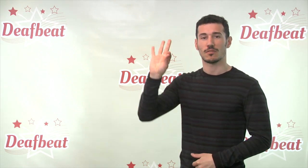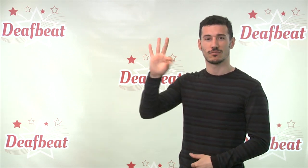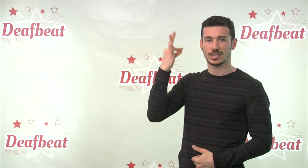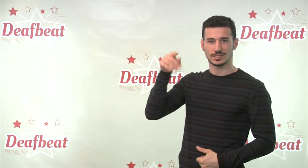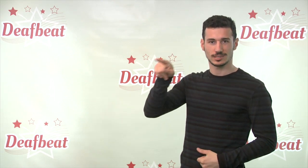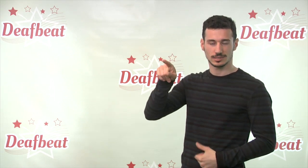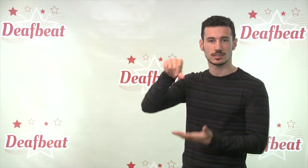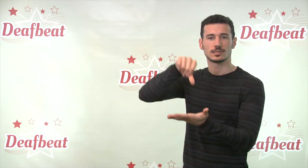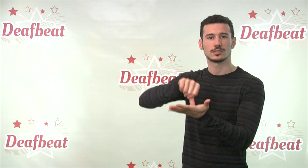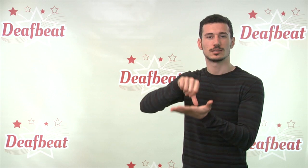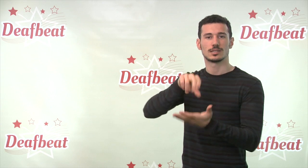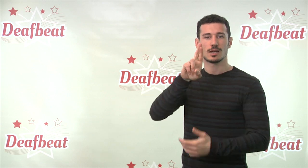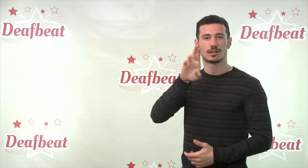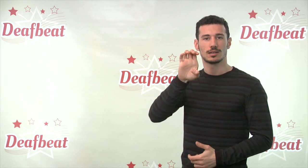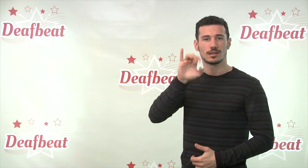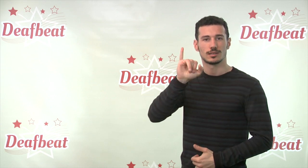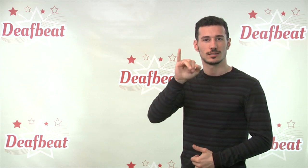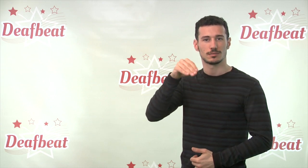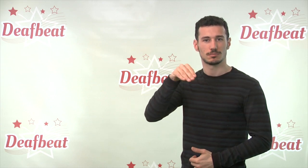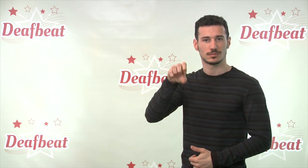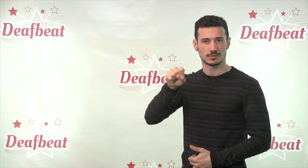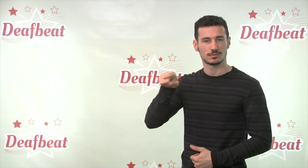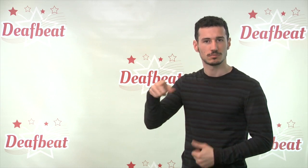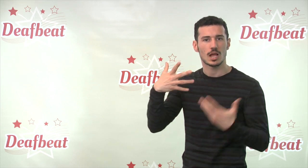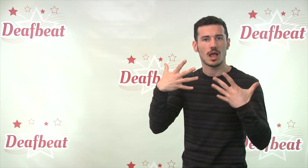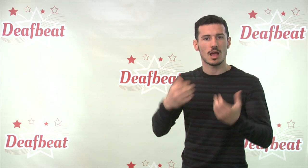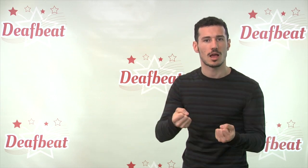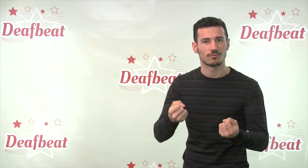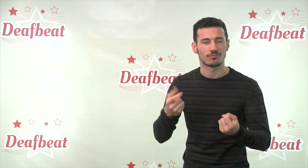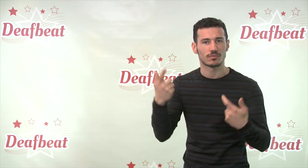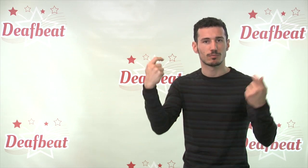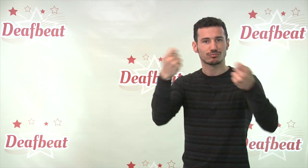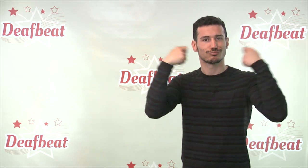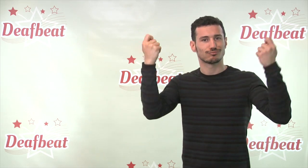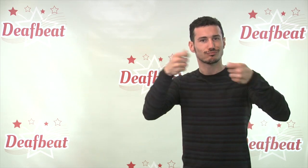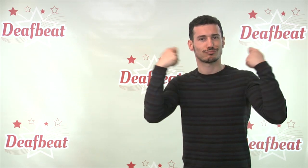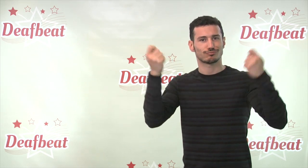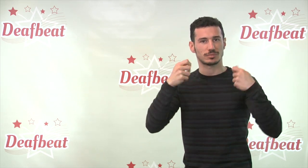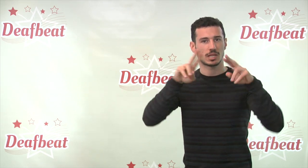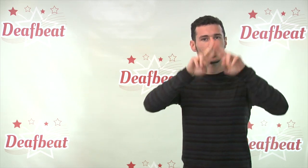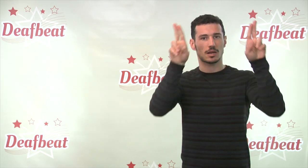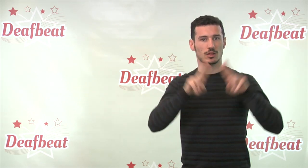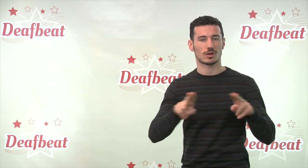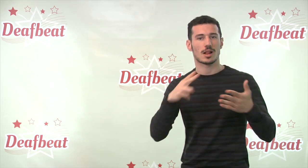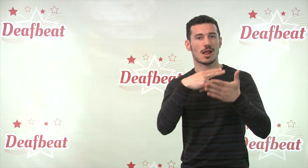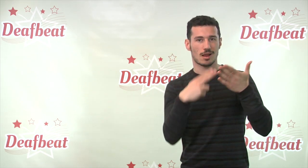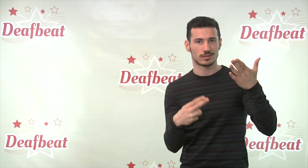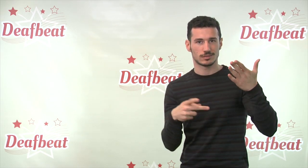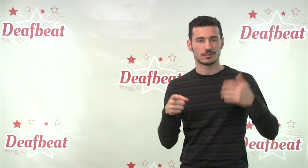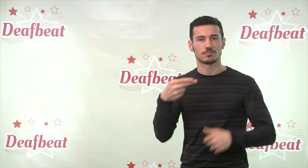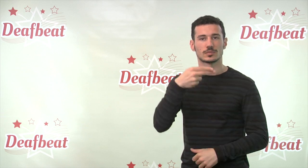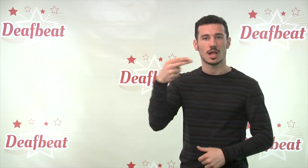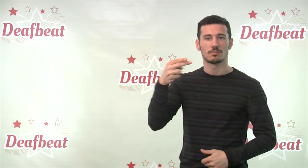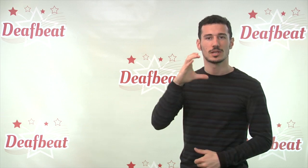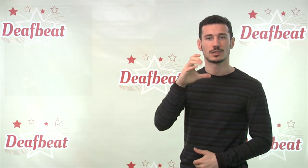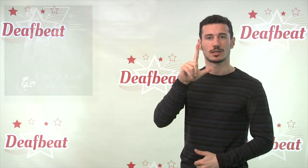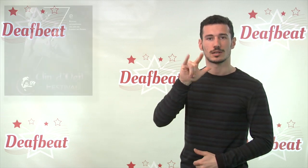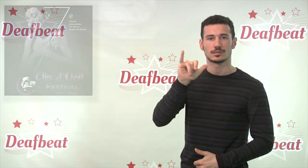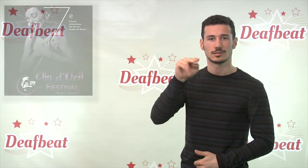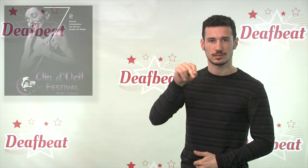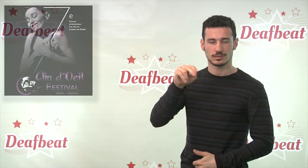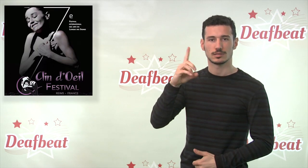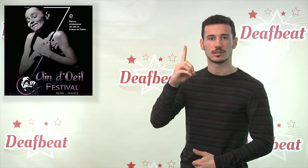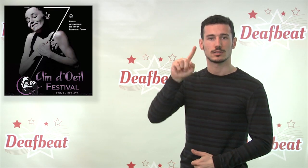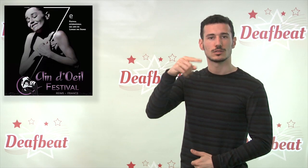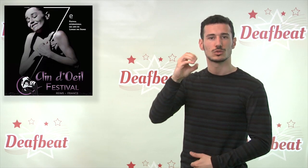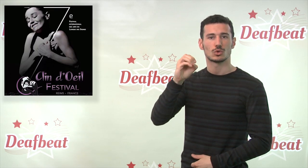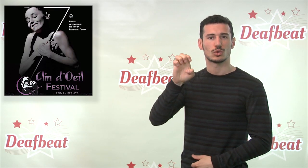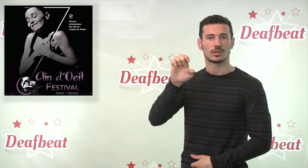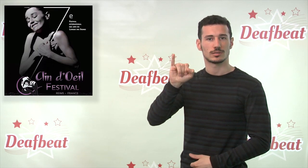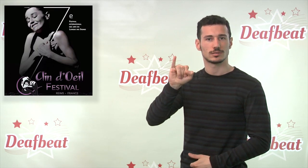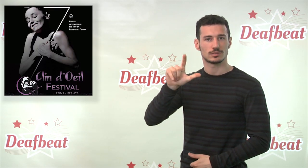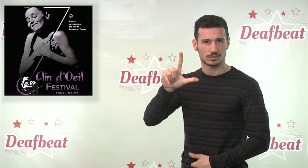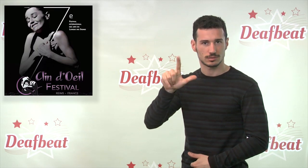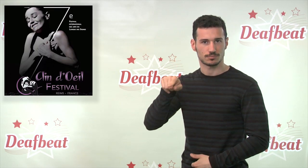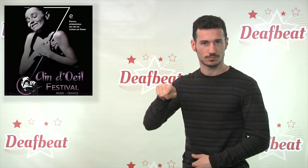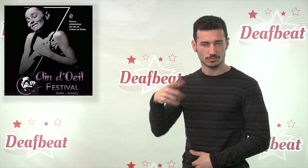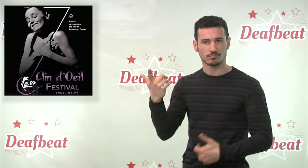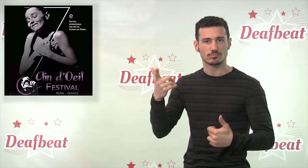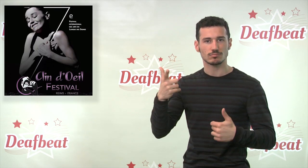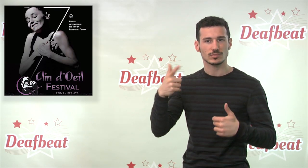The French Festival Clin d’Oeil, called “Festival Wink” in English, is a Deaf international arts festival